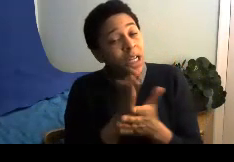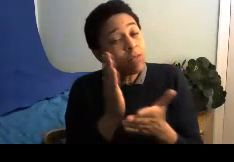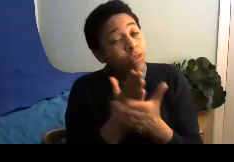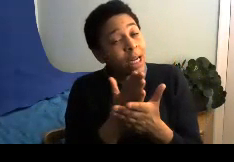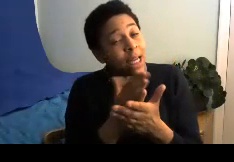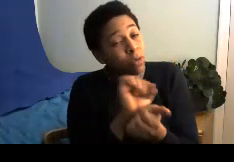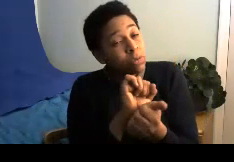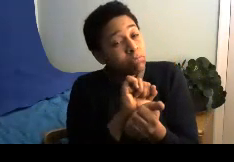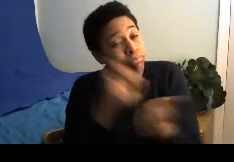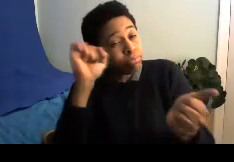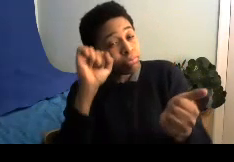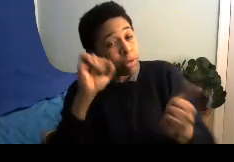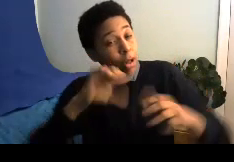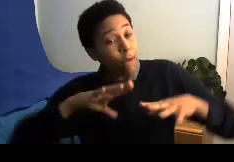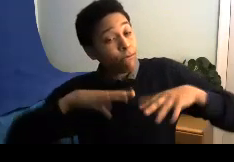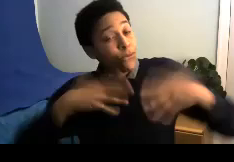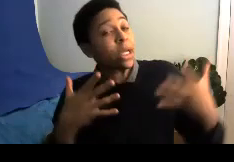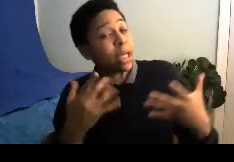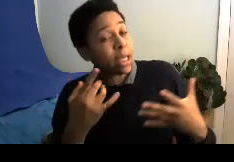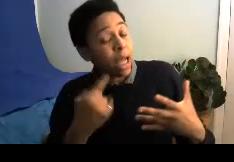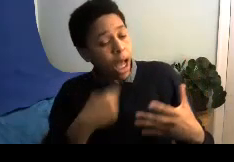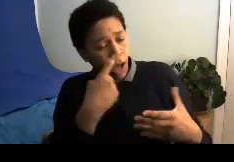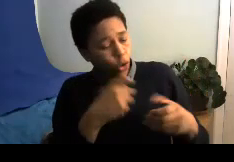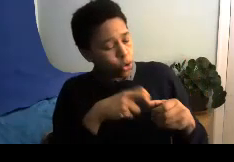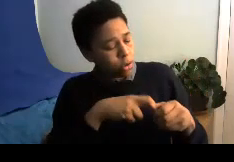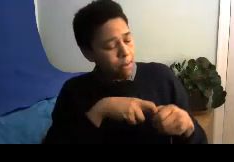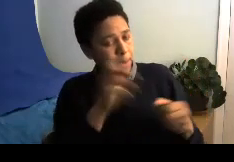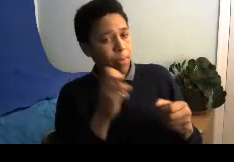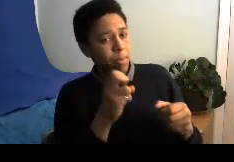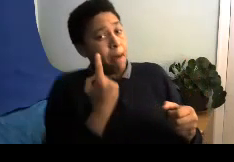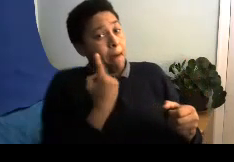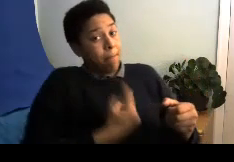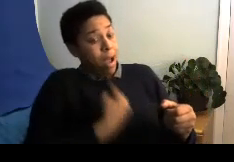sort of step outside from my own frame of experience, and watch